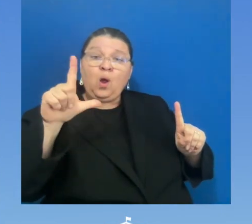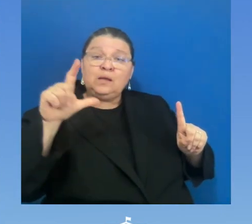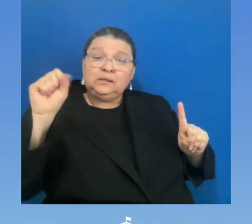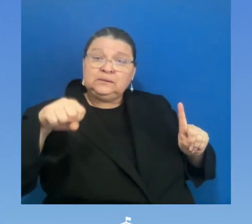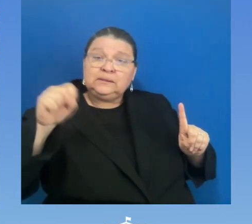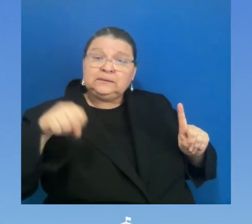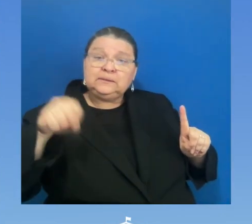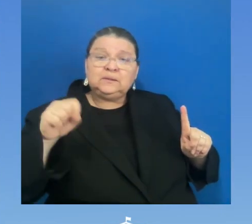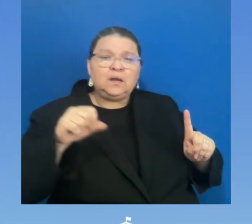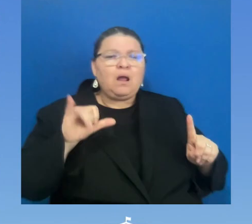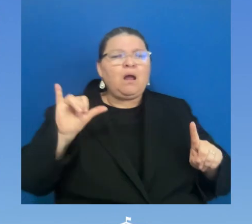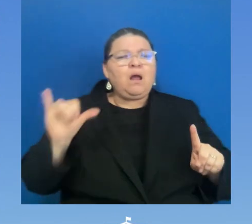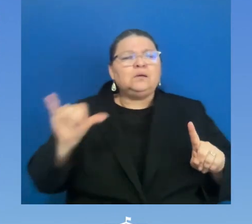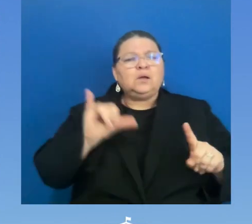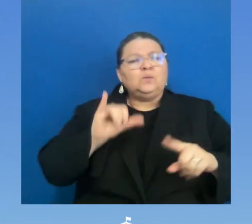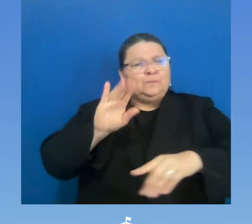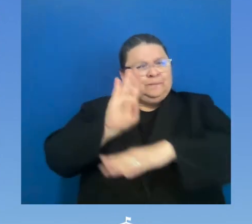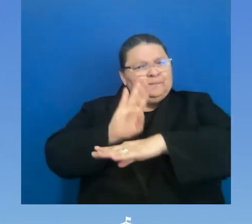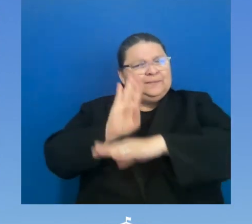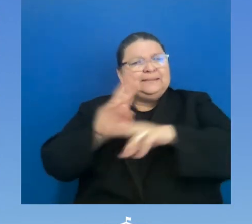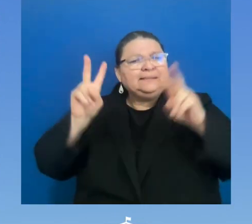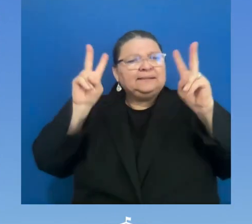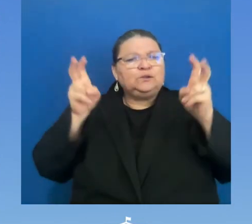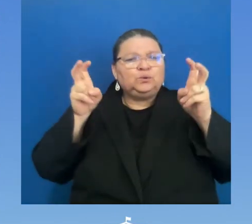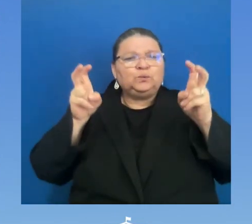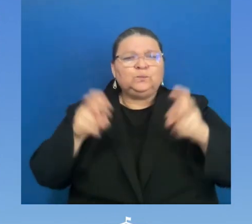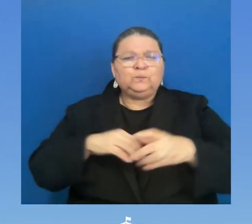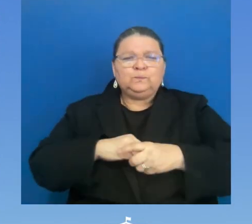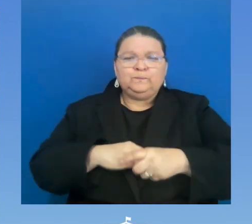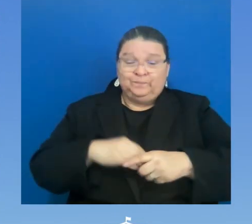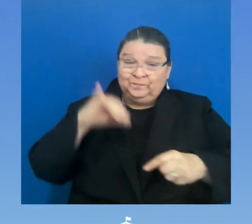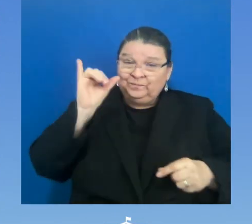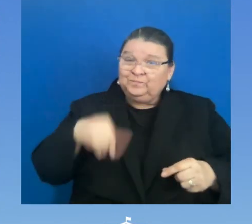and to be competitive and lead the world in the 21st century,